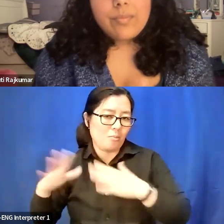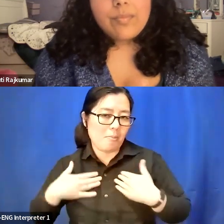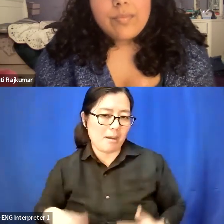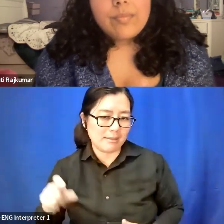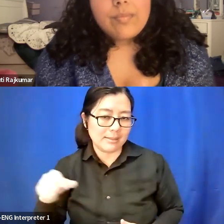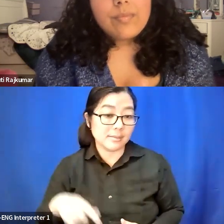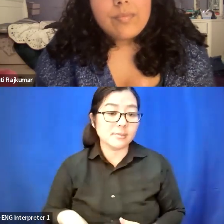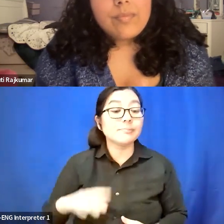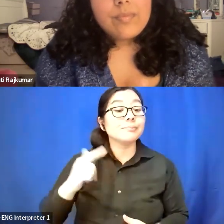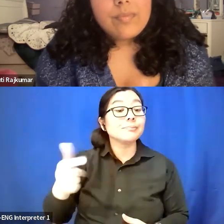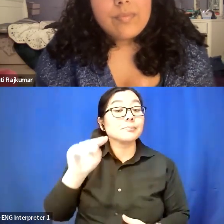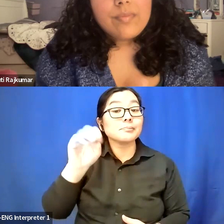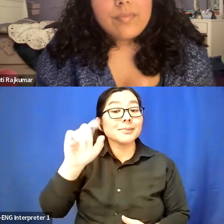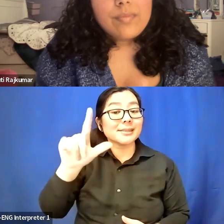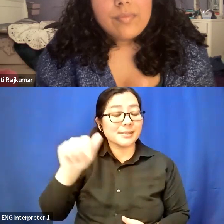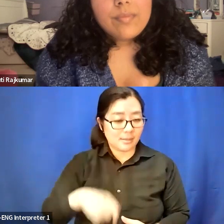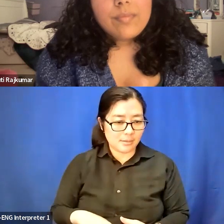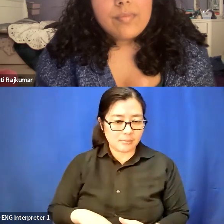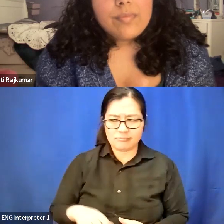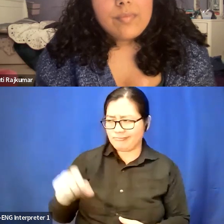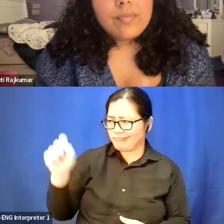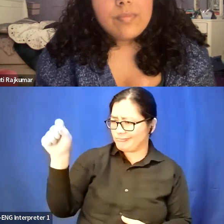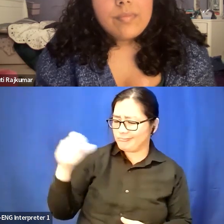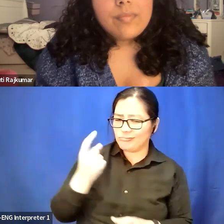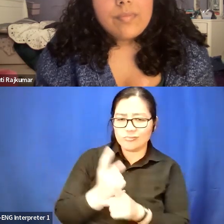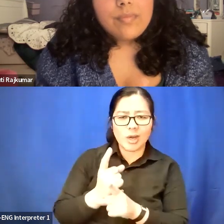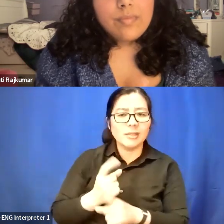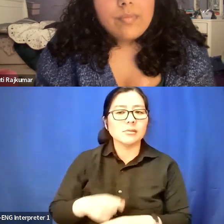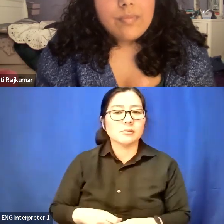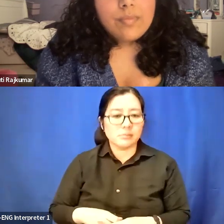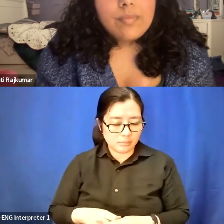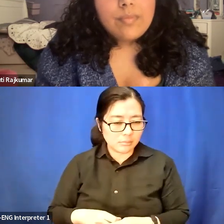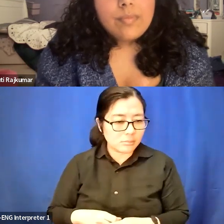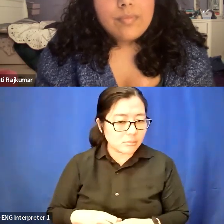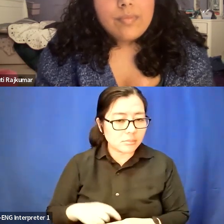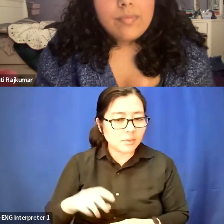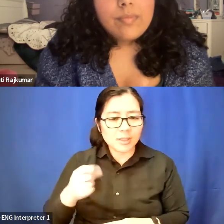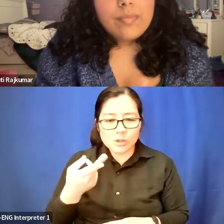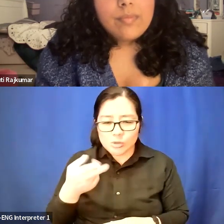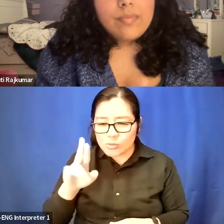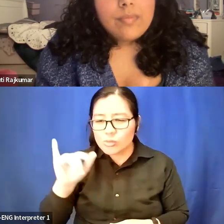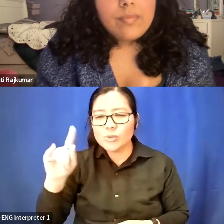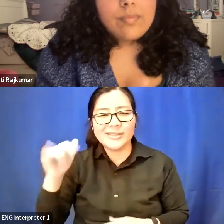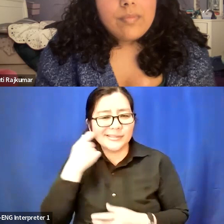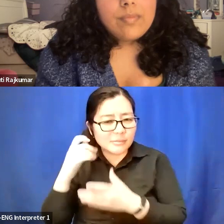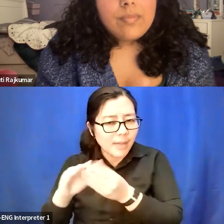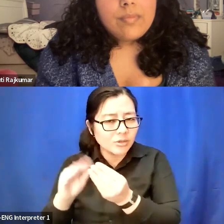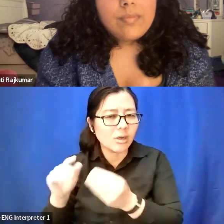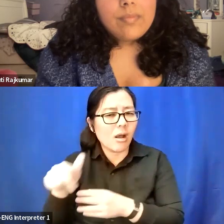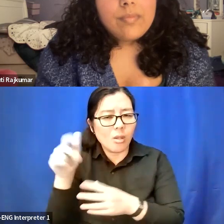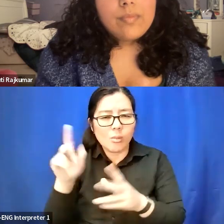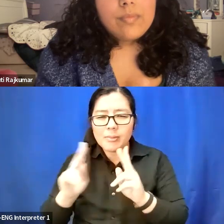Yeah. So like Shruti and so many other people, I think that as disabled people we